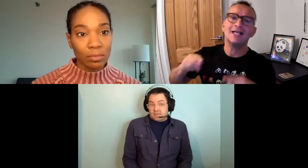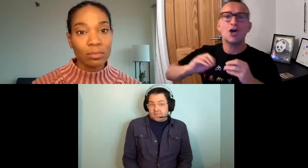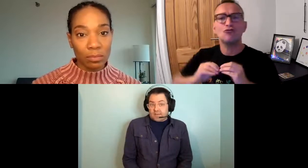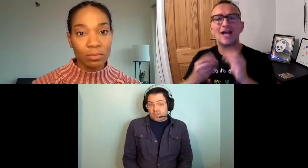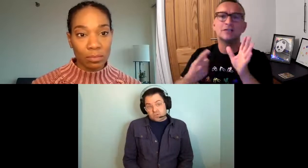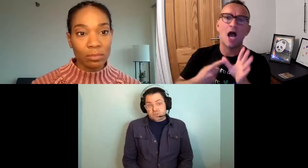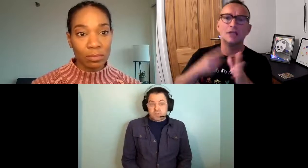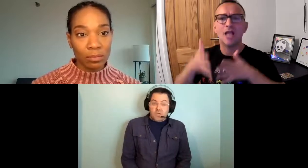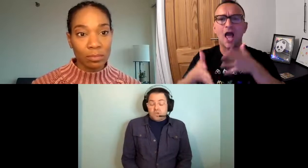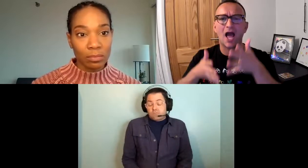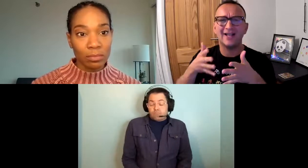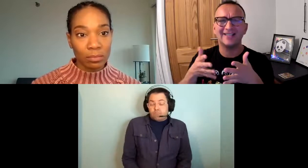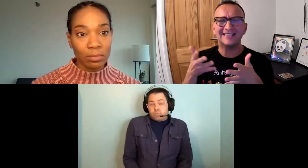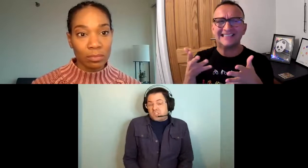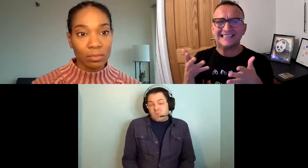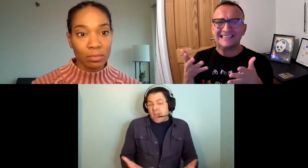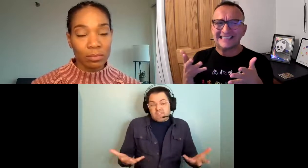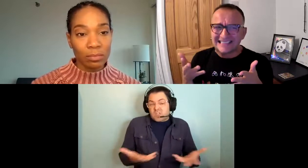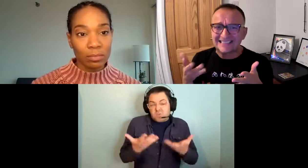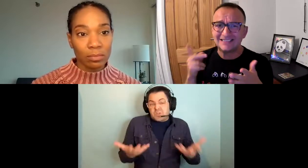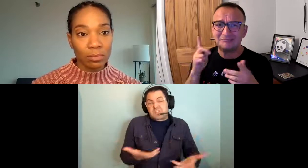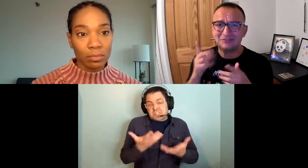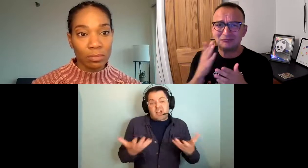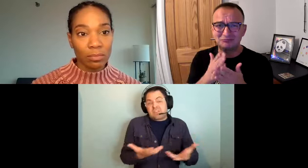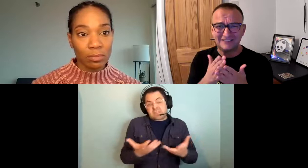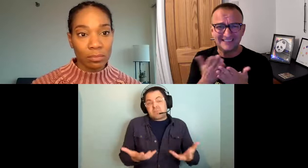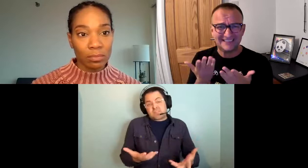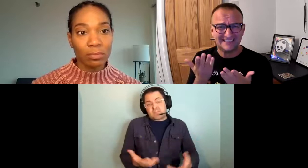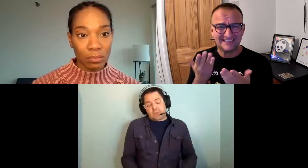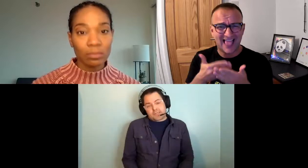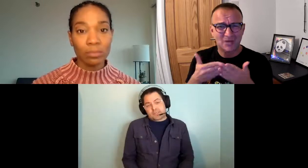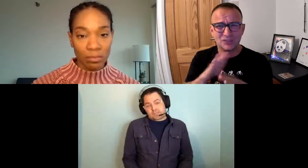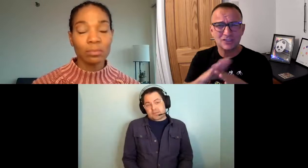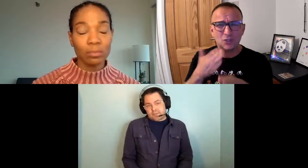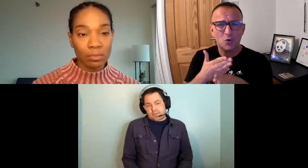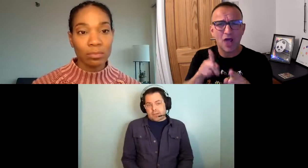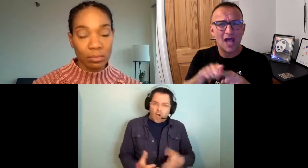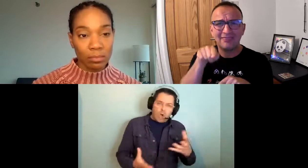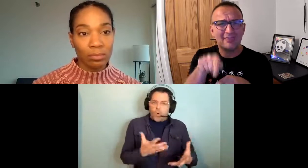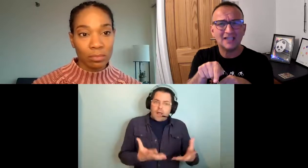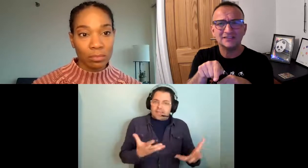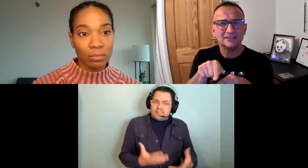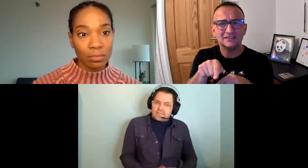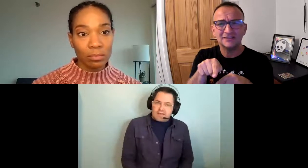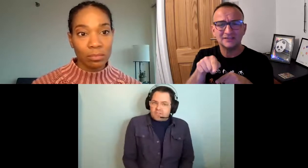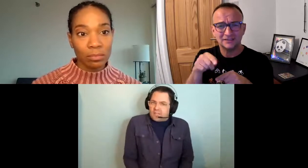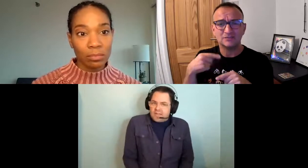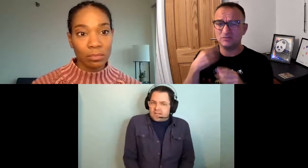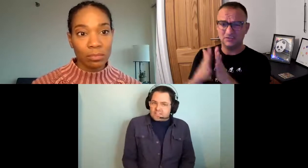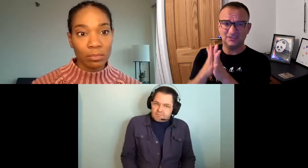moment sometimes people say let's have a new sign that we create, but really, for many people they would